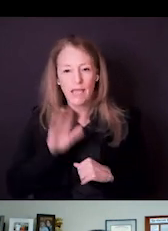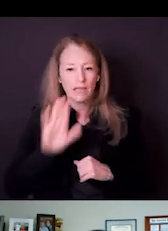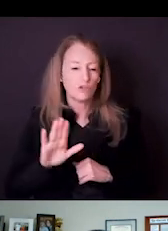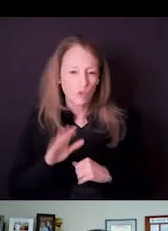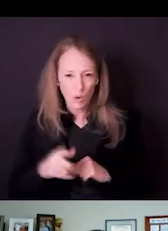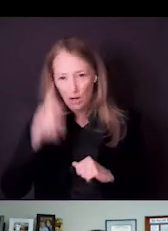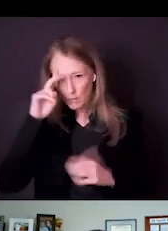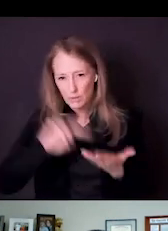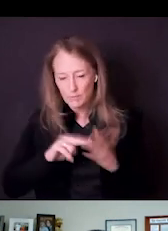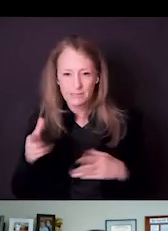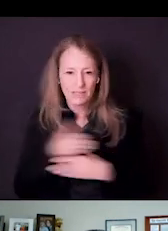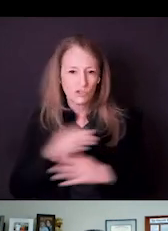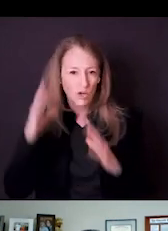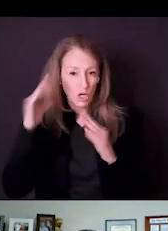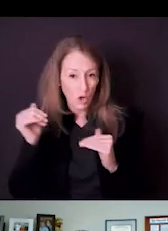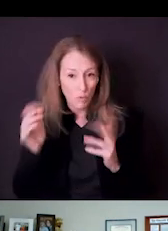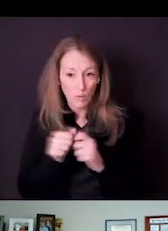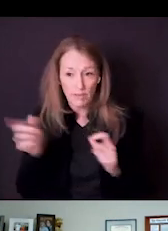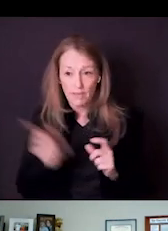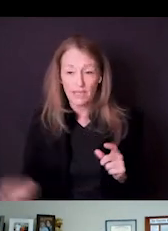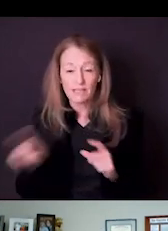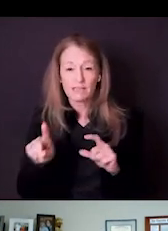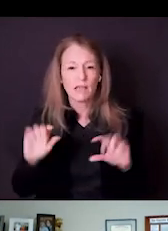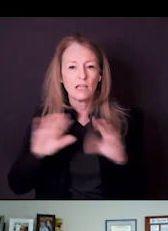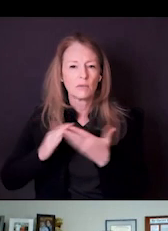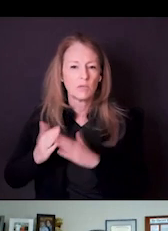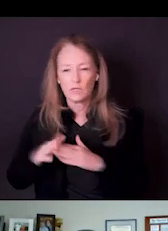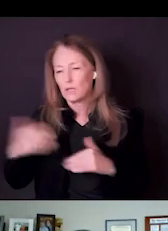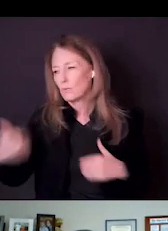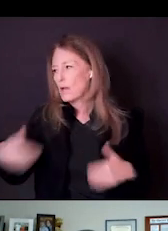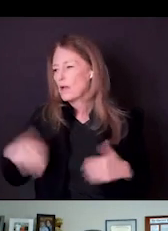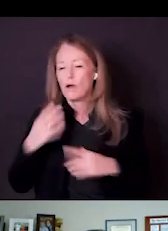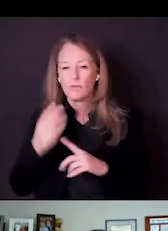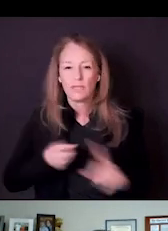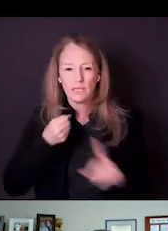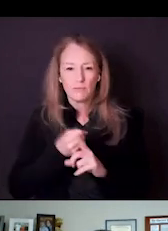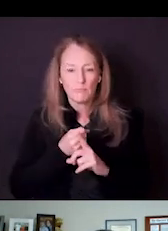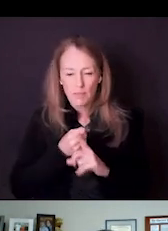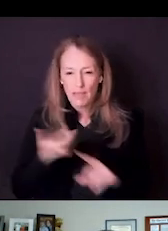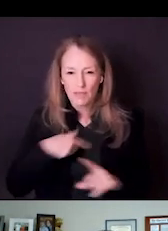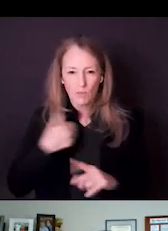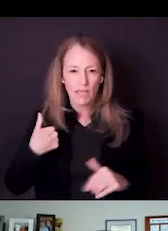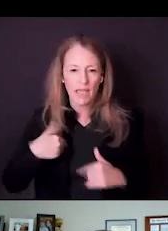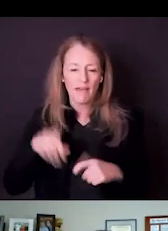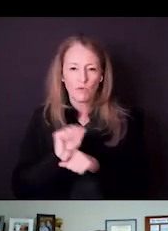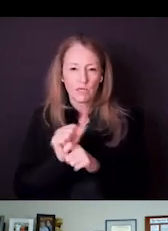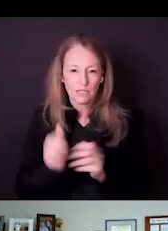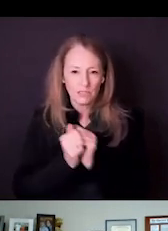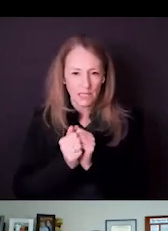LEARNING COMMUNITY AND THIS IMPACT THAT WE ALL HAVE WORKING TOGETHER. THANK YOU SO MUCH FOR CELEBRATING THOSE THAT ARE PART